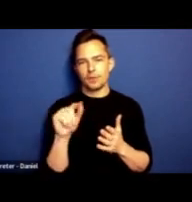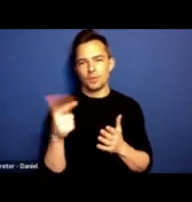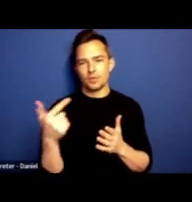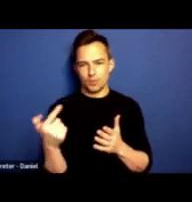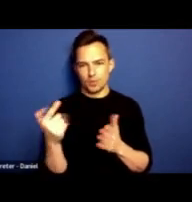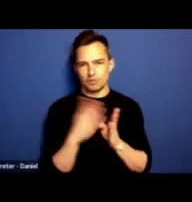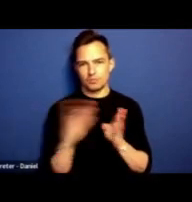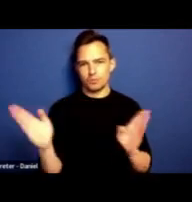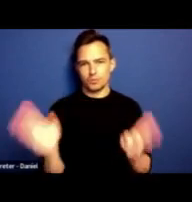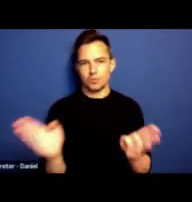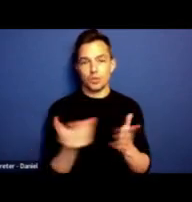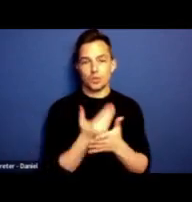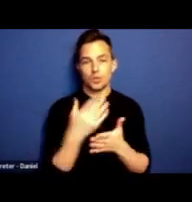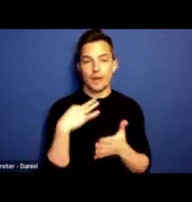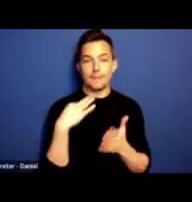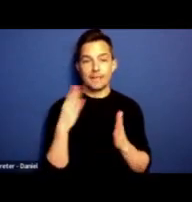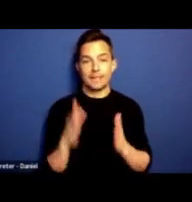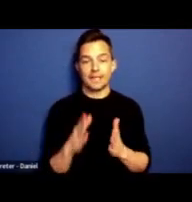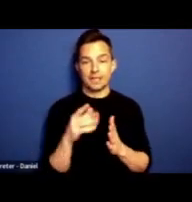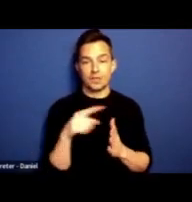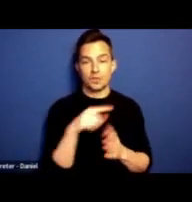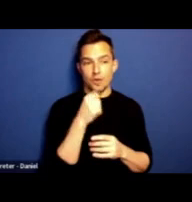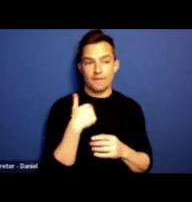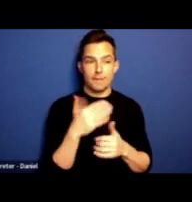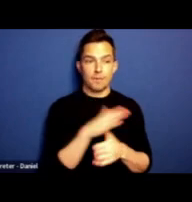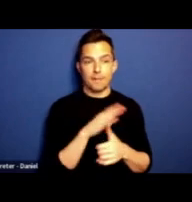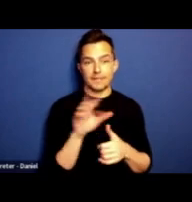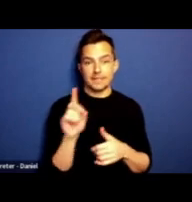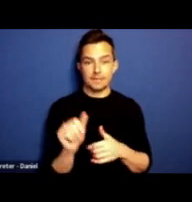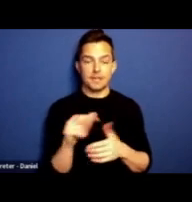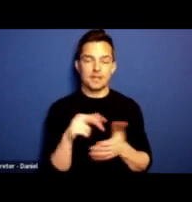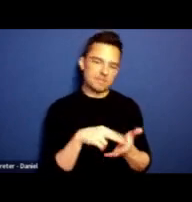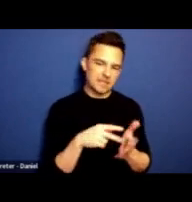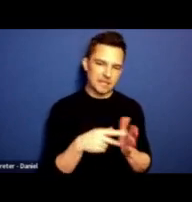new applicants that had a primary disability that means it's the first one they listed